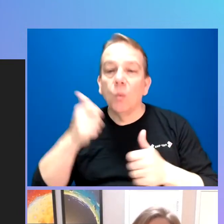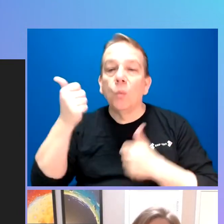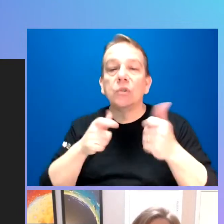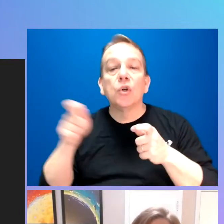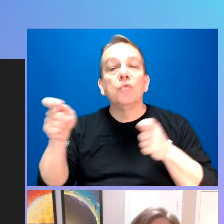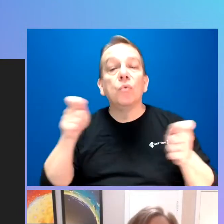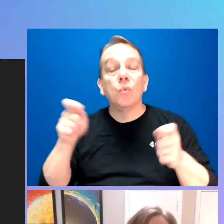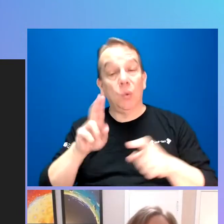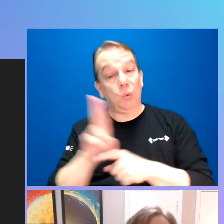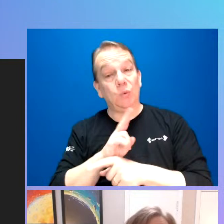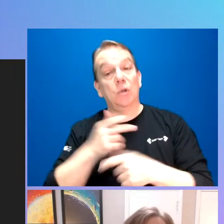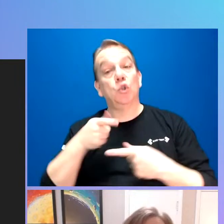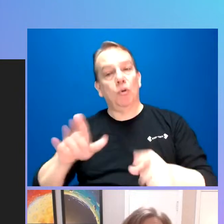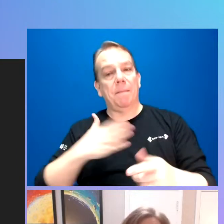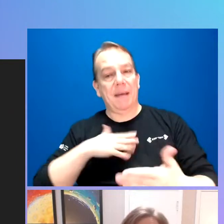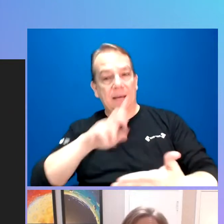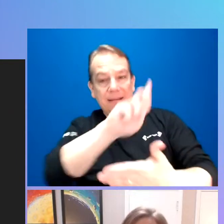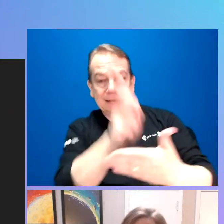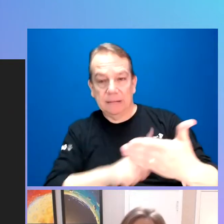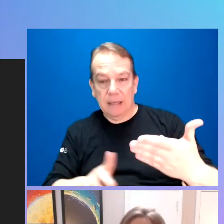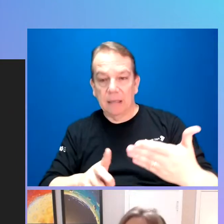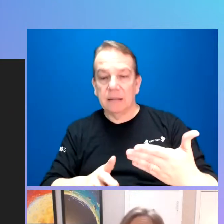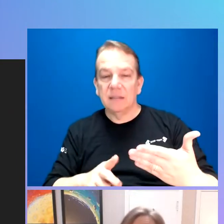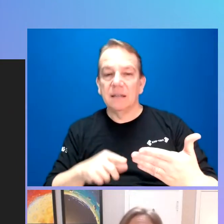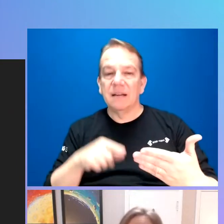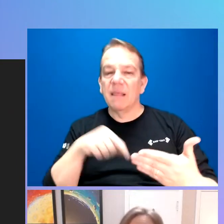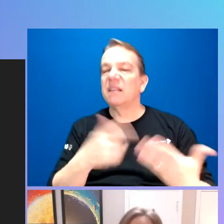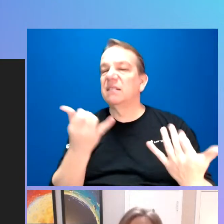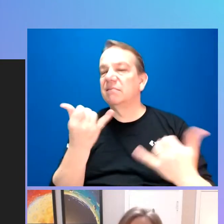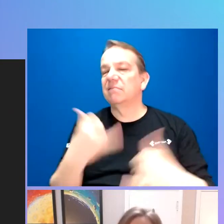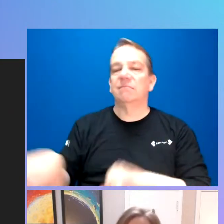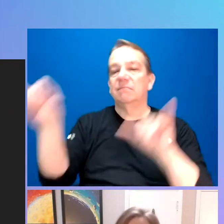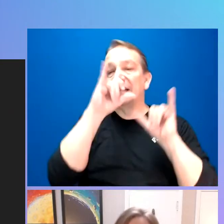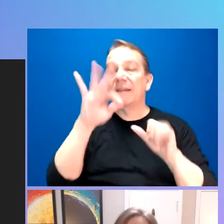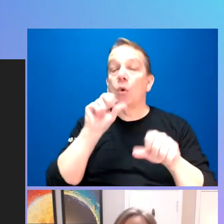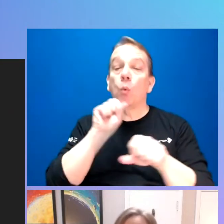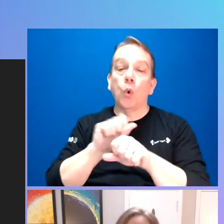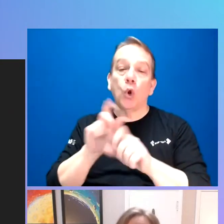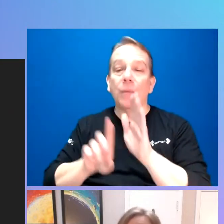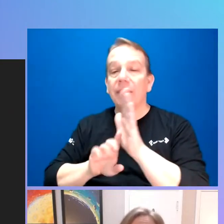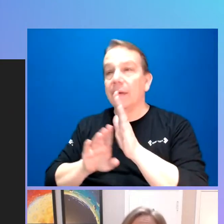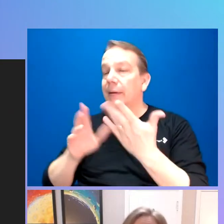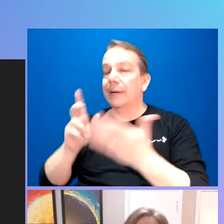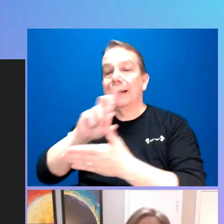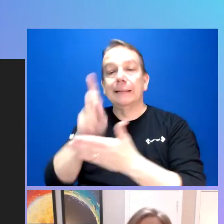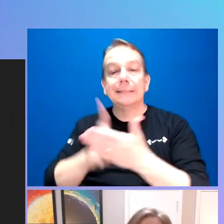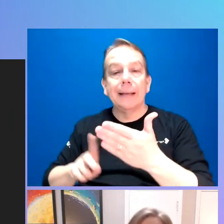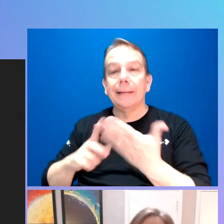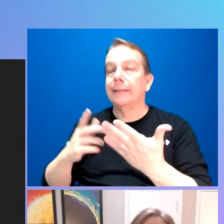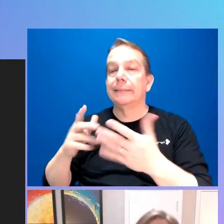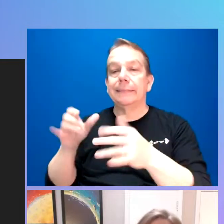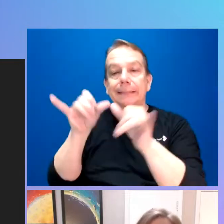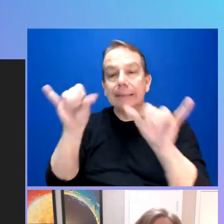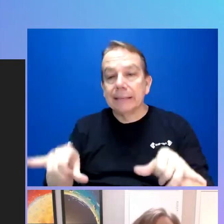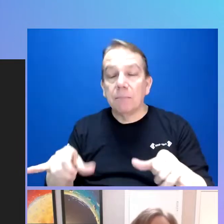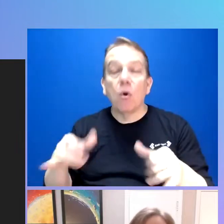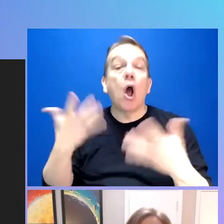my design. This scenario is going to be more common if you're working with a design system or pre-made components